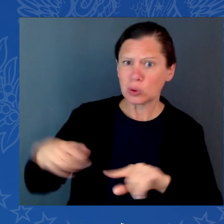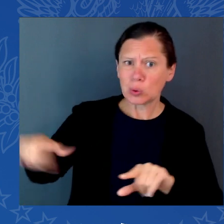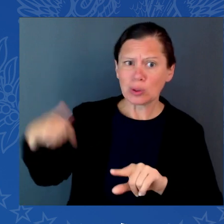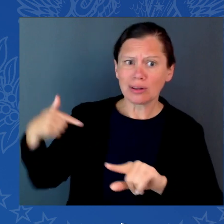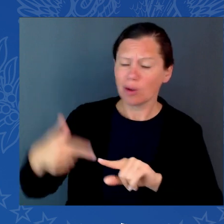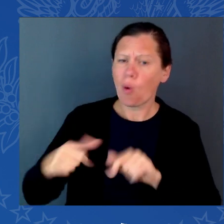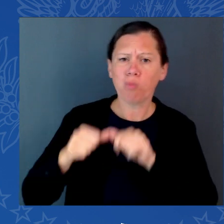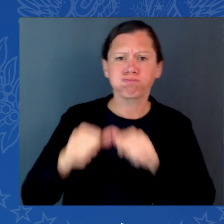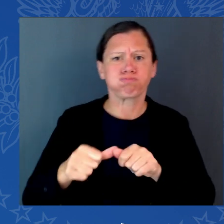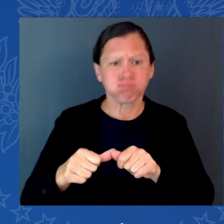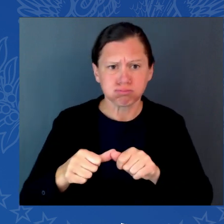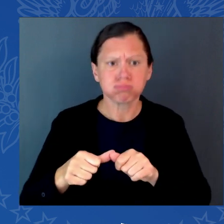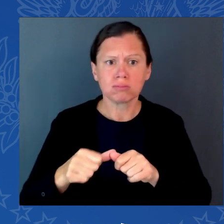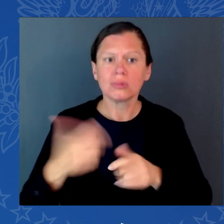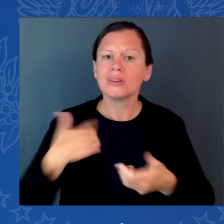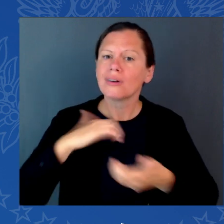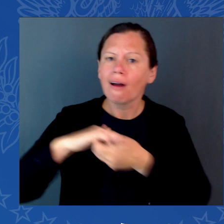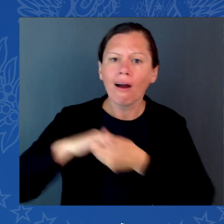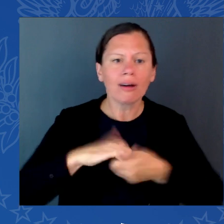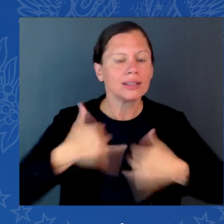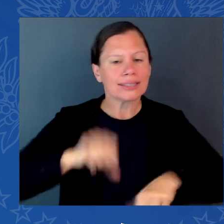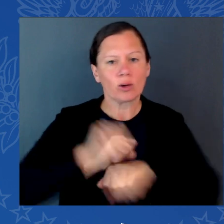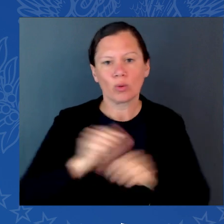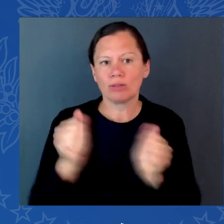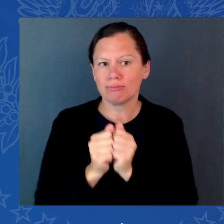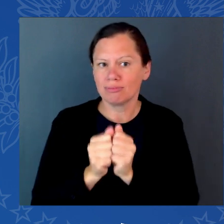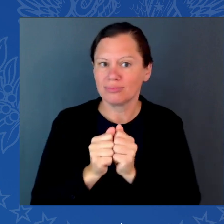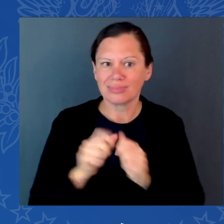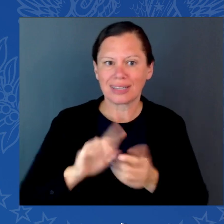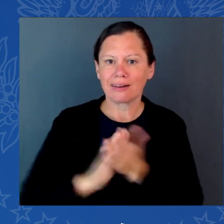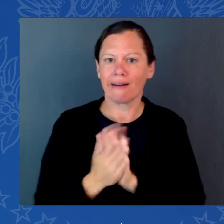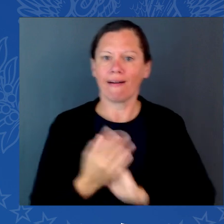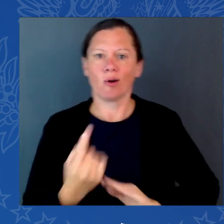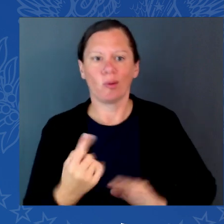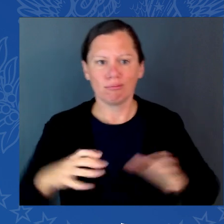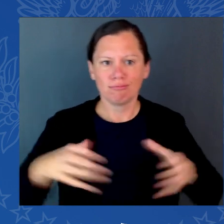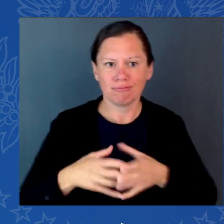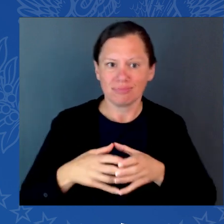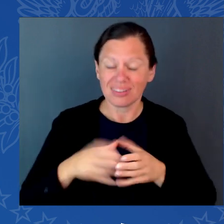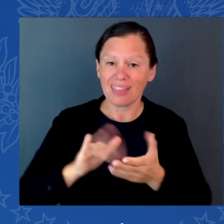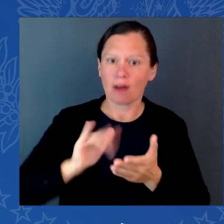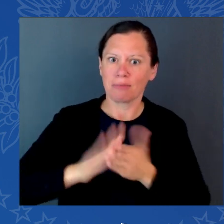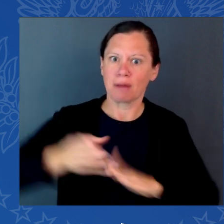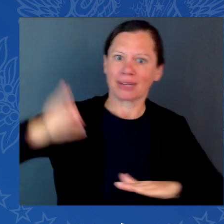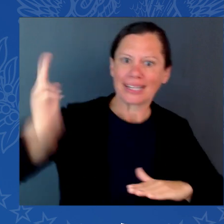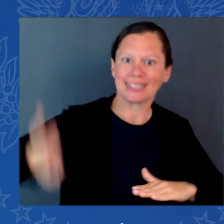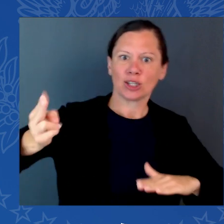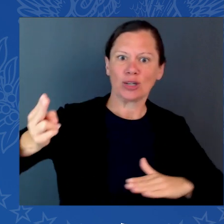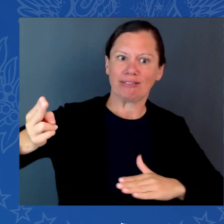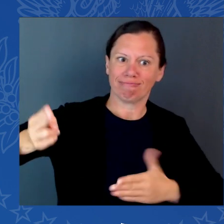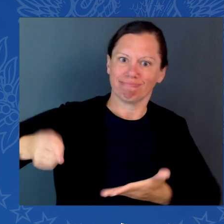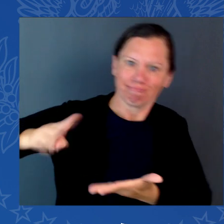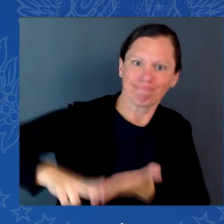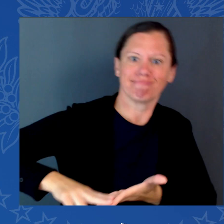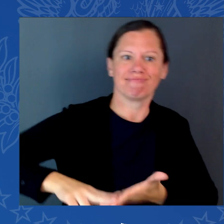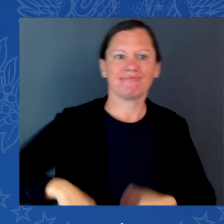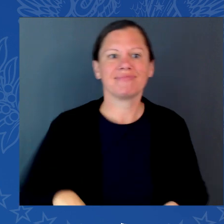to seize this moment in history and maximize our collective investments, to find new partners, to unlock new capital.